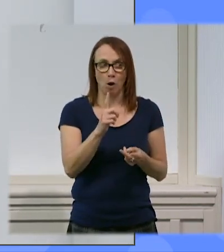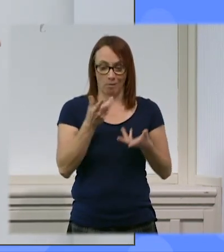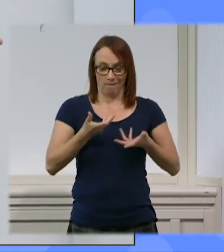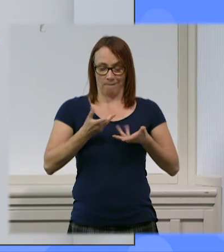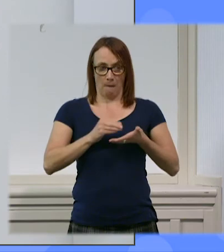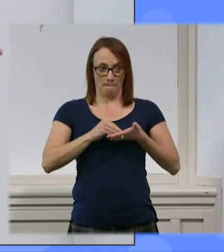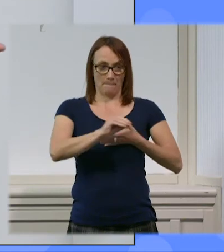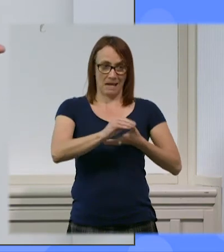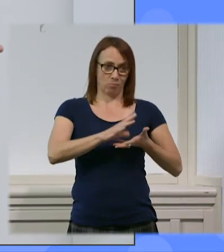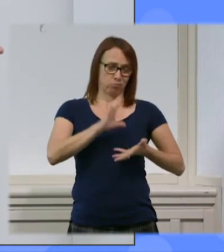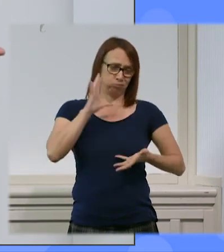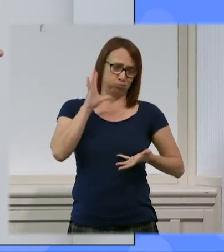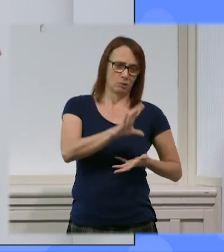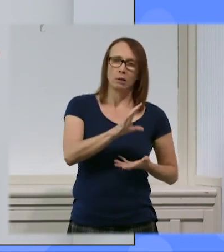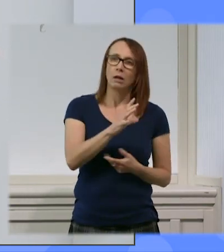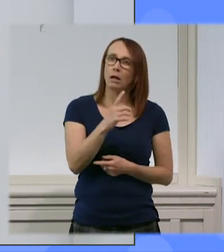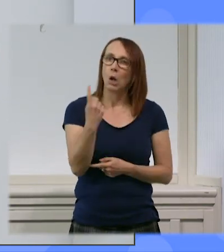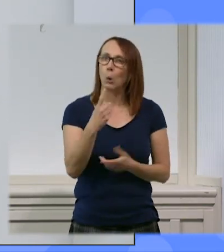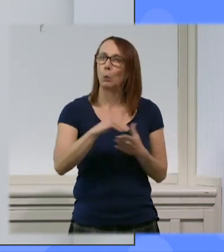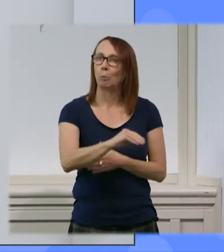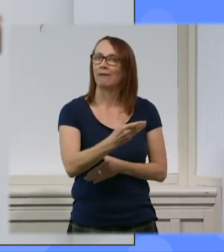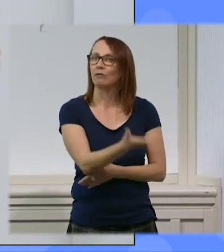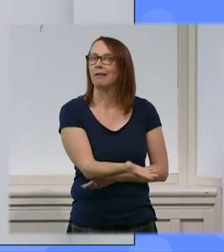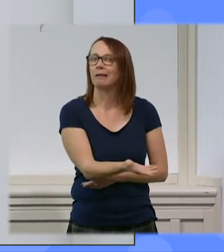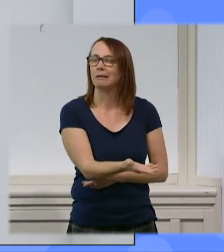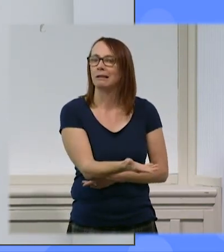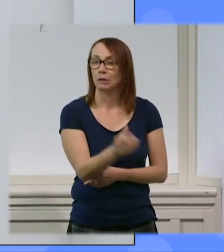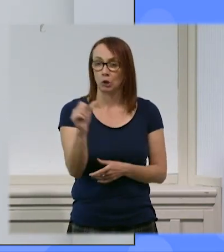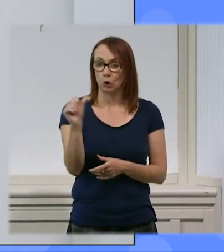be high who's going to pay for that should we be taxing people so the